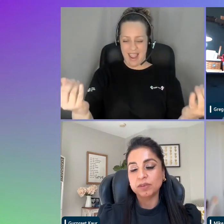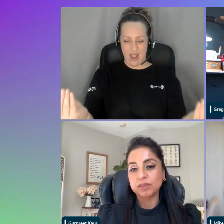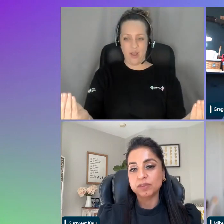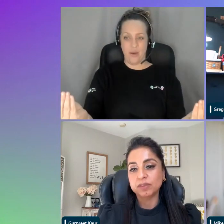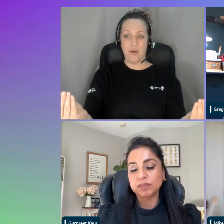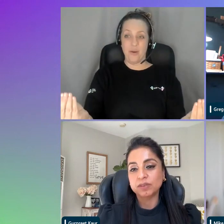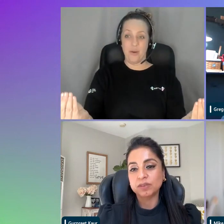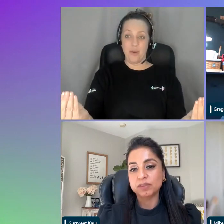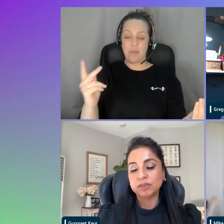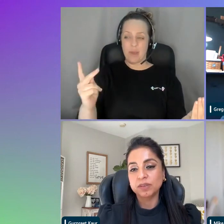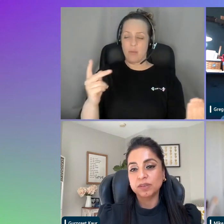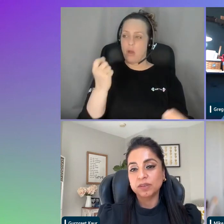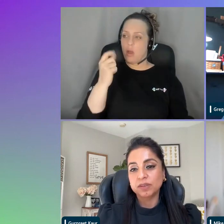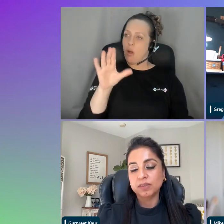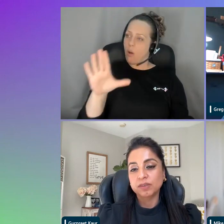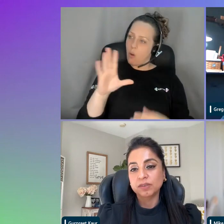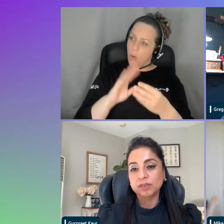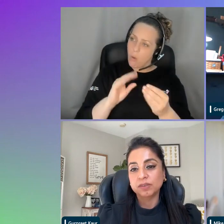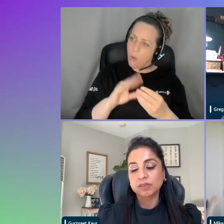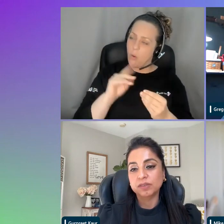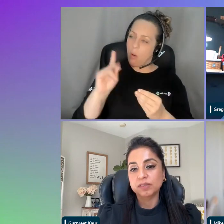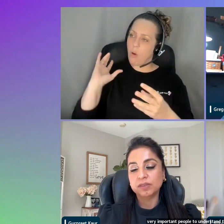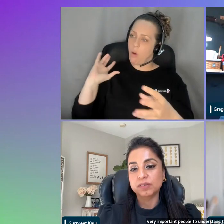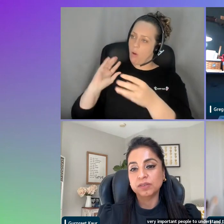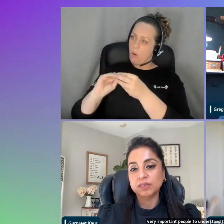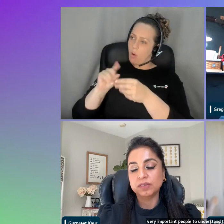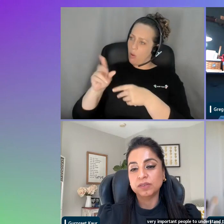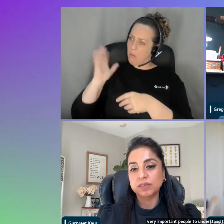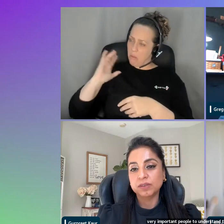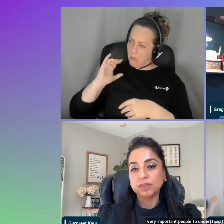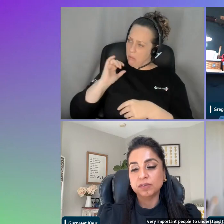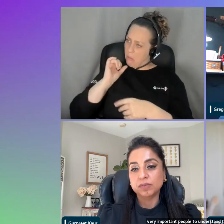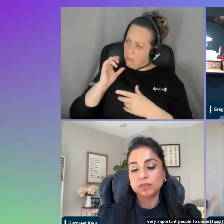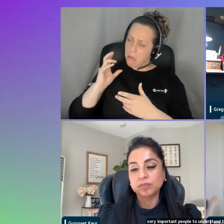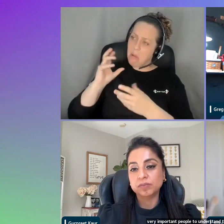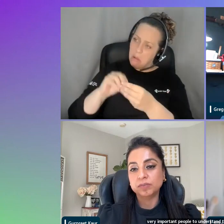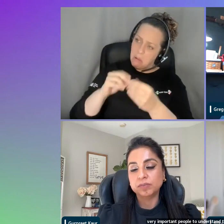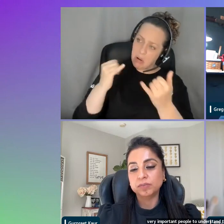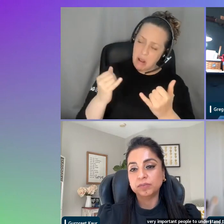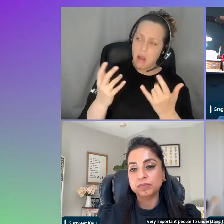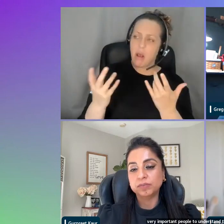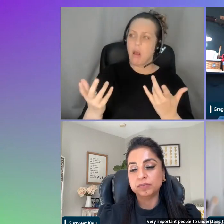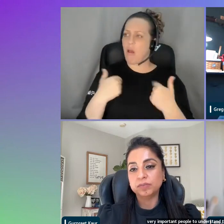when they think about positioning themselves, um, into wanting to do this type of work. And Mike, you know, you talk